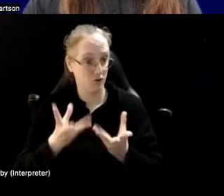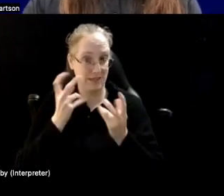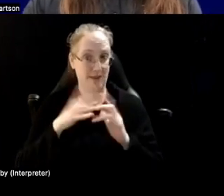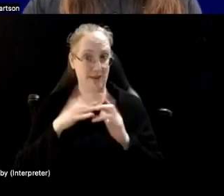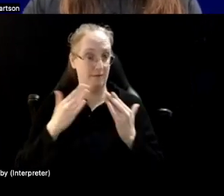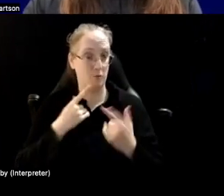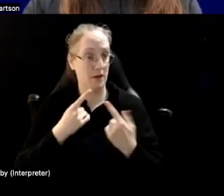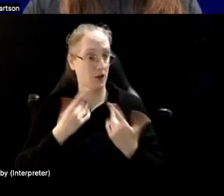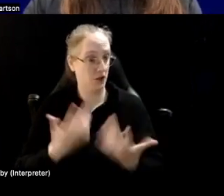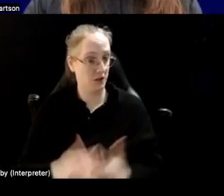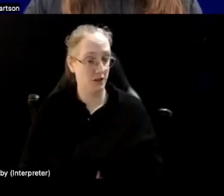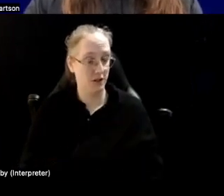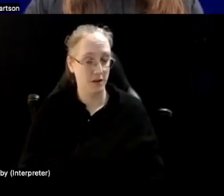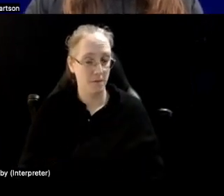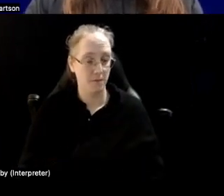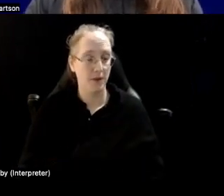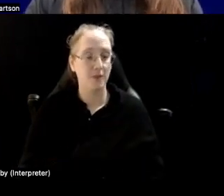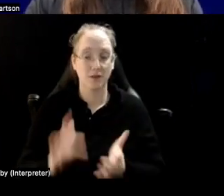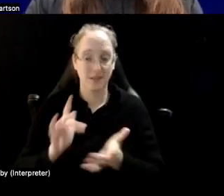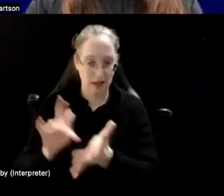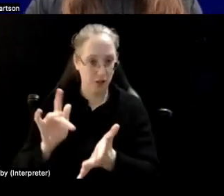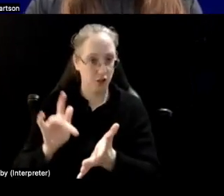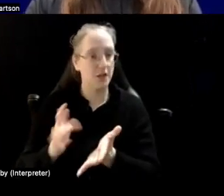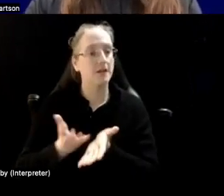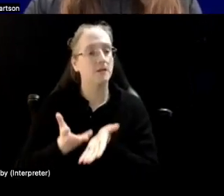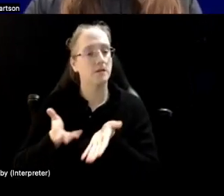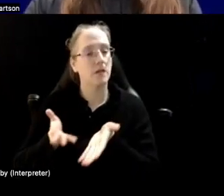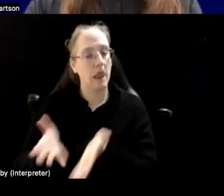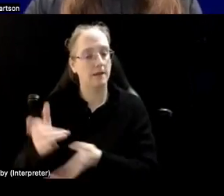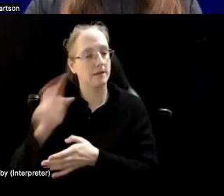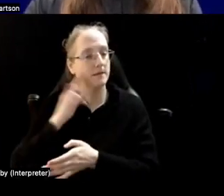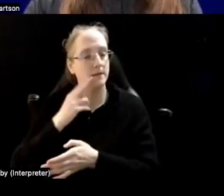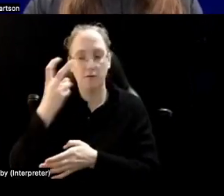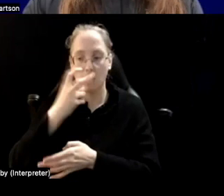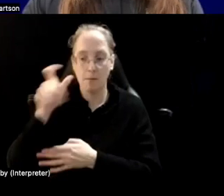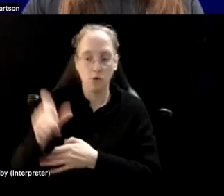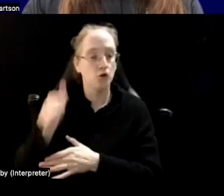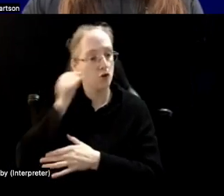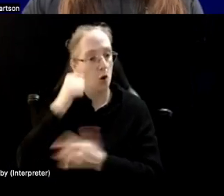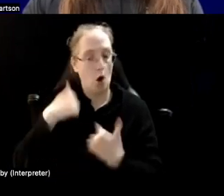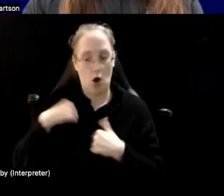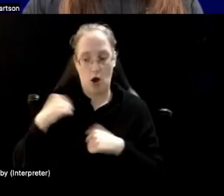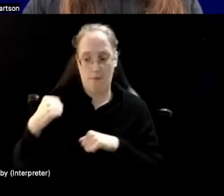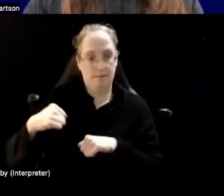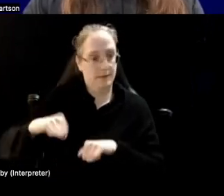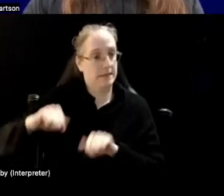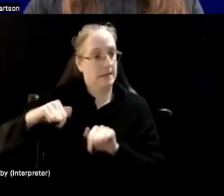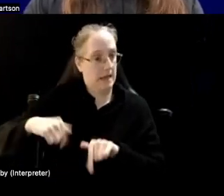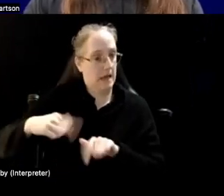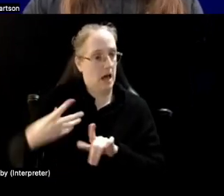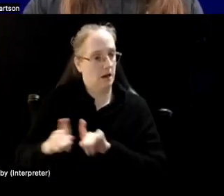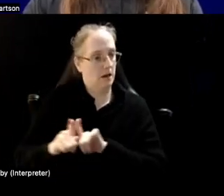with the deafblindness know that you are still there and where you are. The deafblind person can